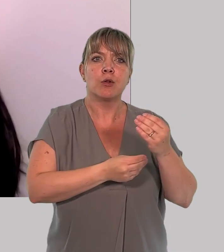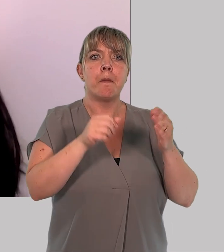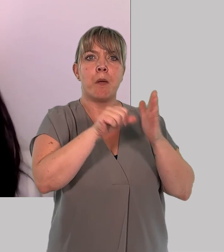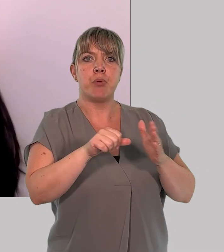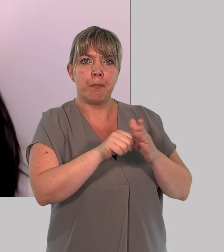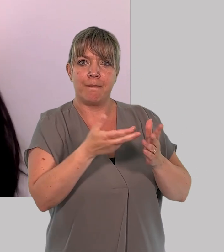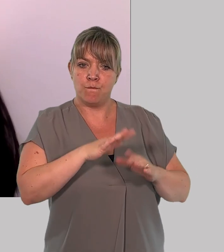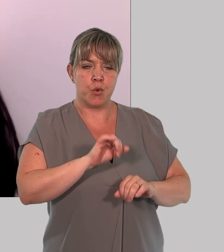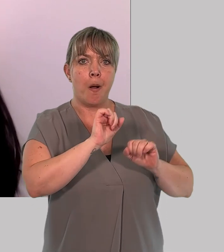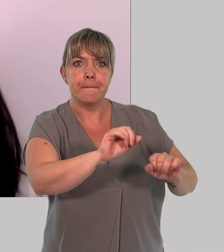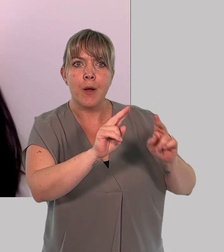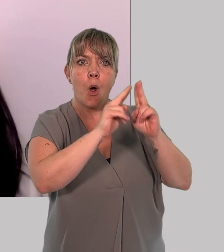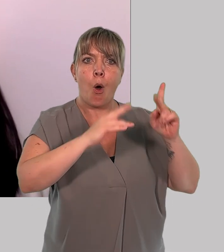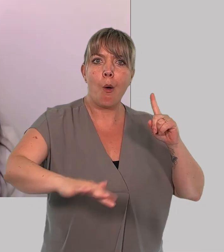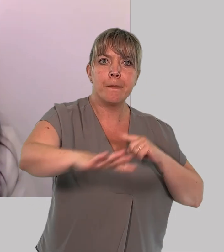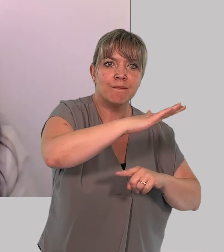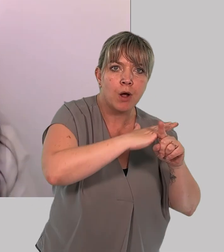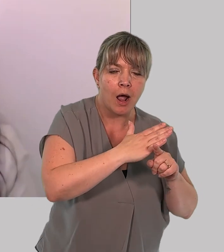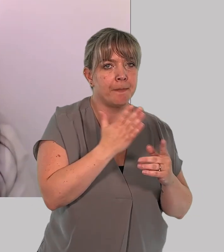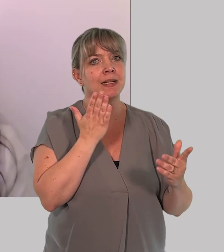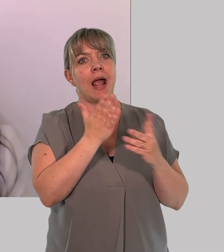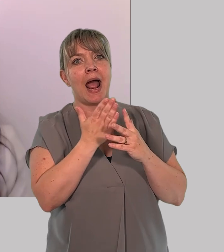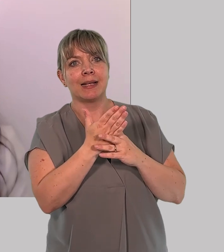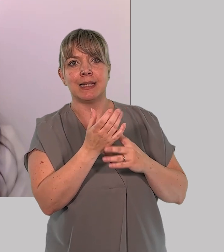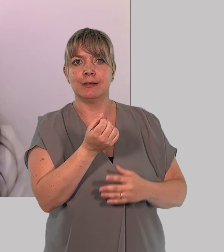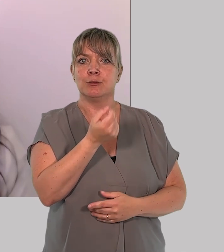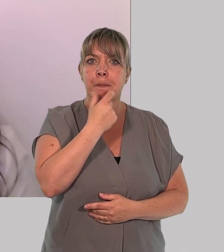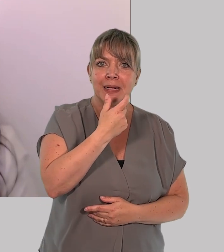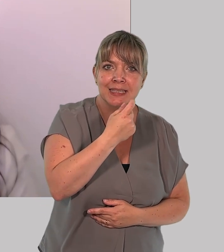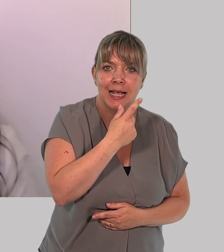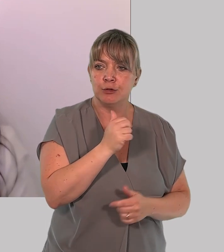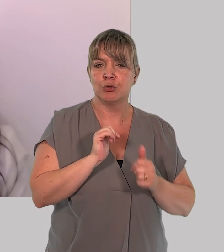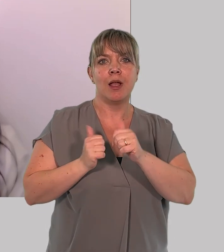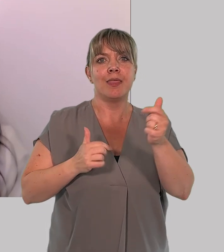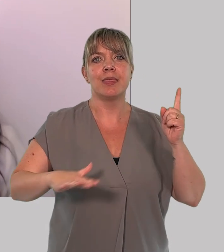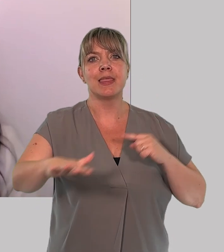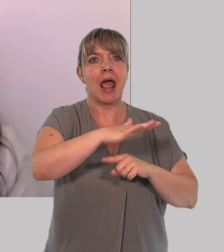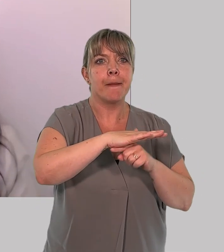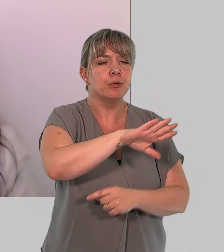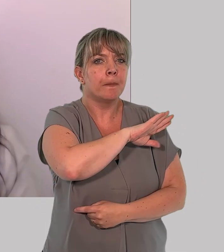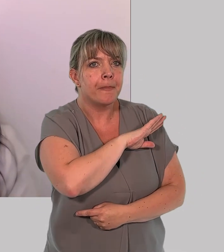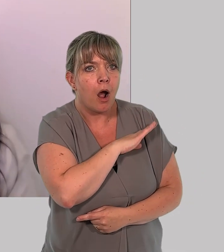as well as its outcomes. I realise that AMR really is a symptom of failed health systems,